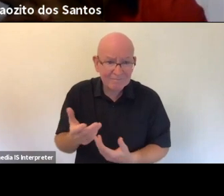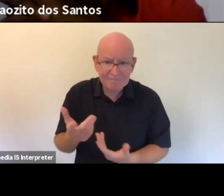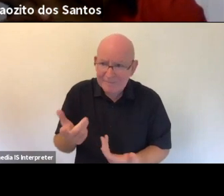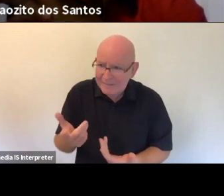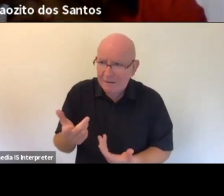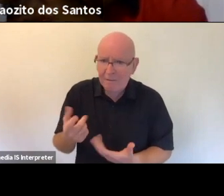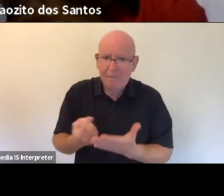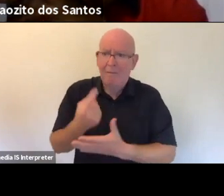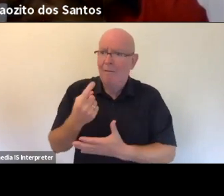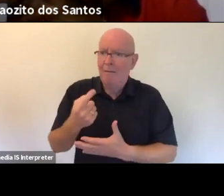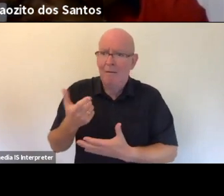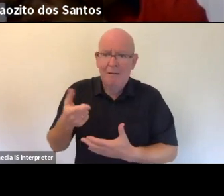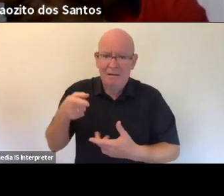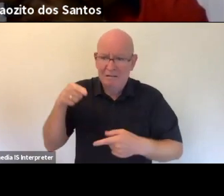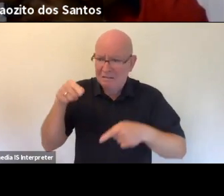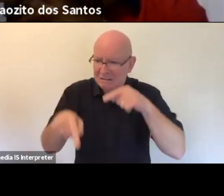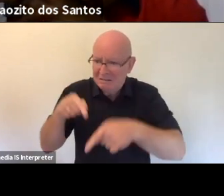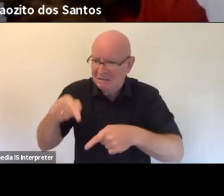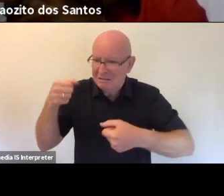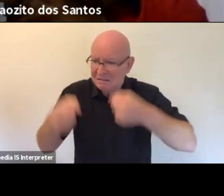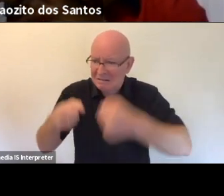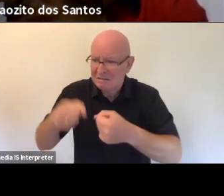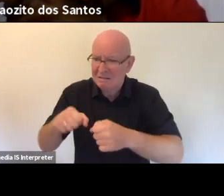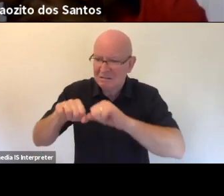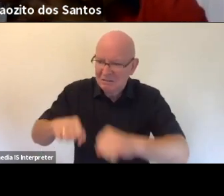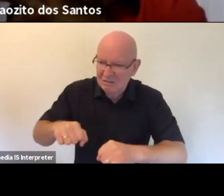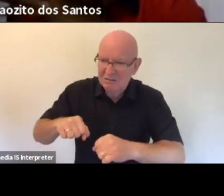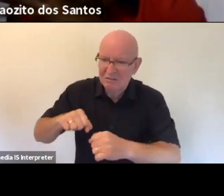There is also a long bureaucratic process.